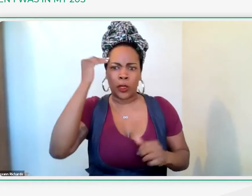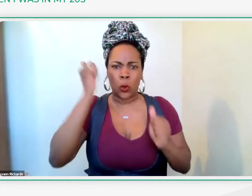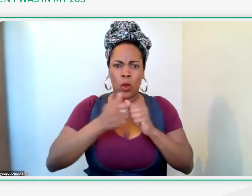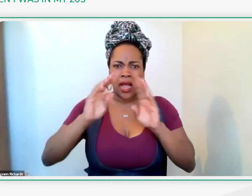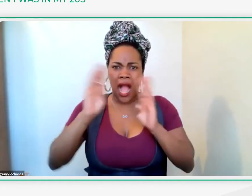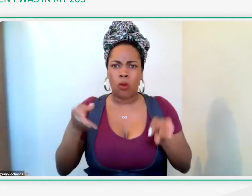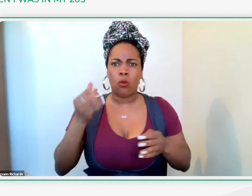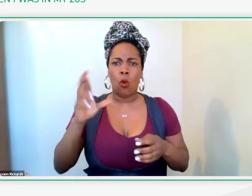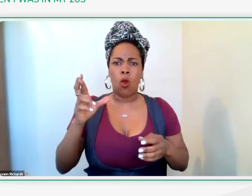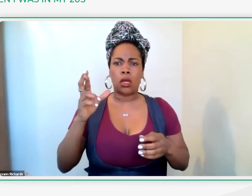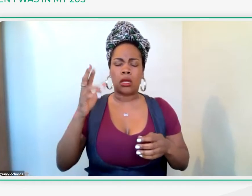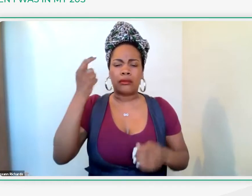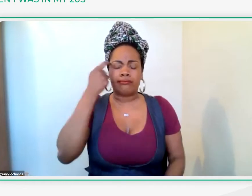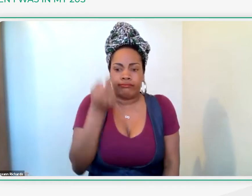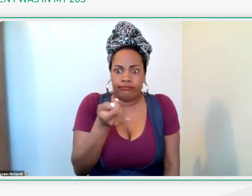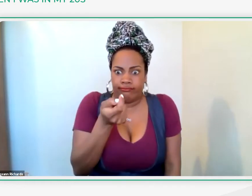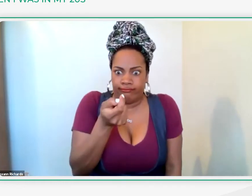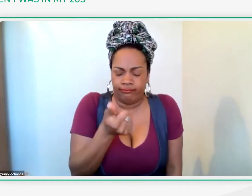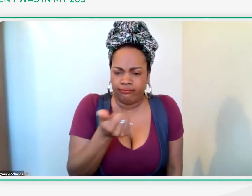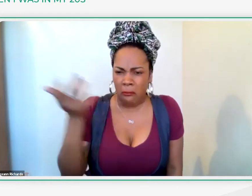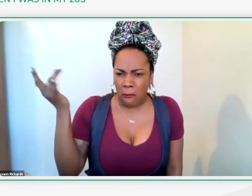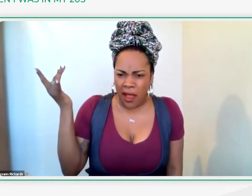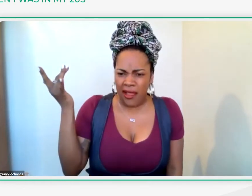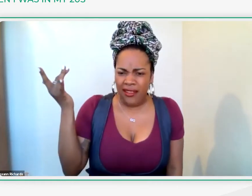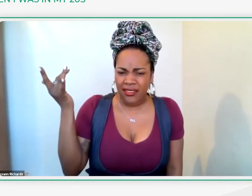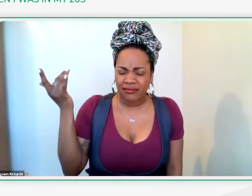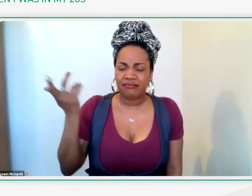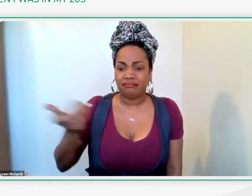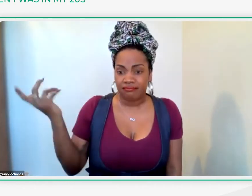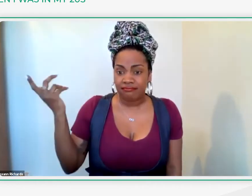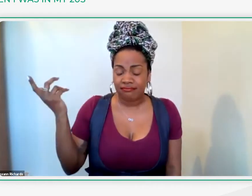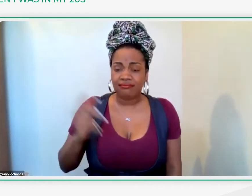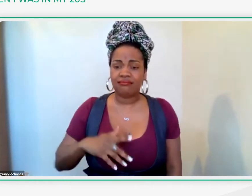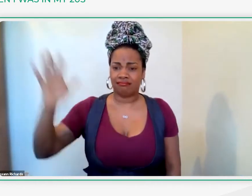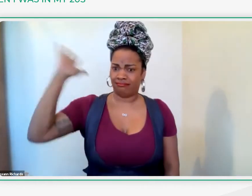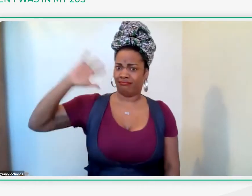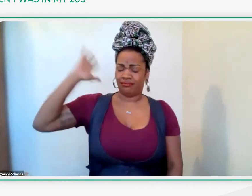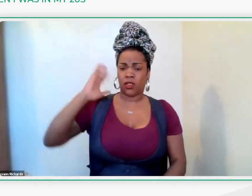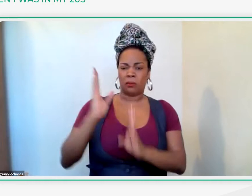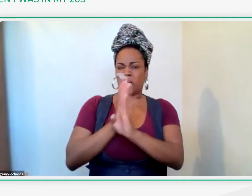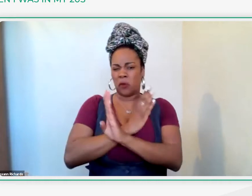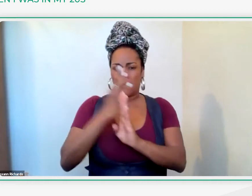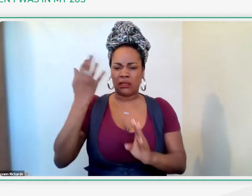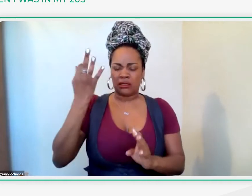And if you weren't familiar with how to buy a house, you may think it's not too difficult.